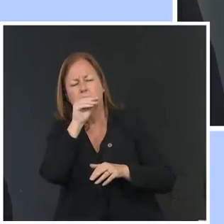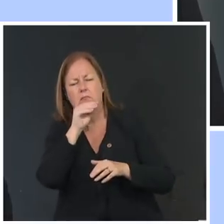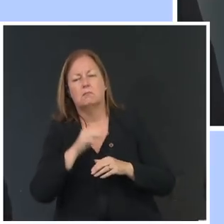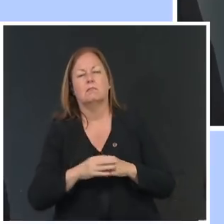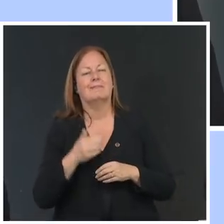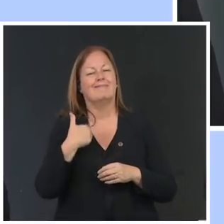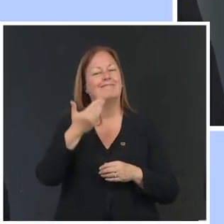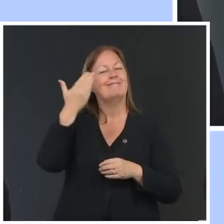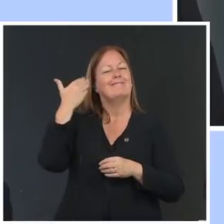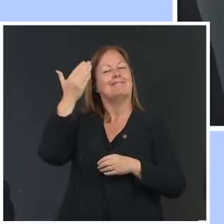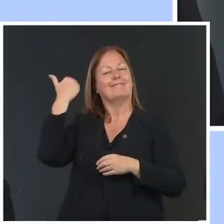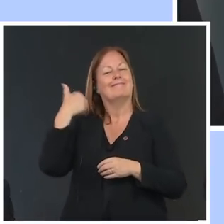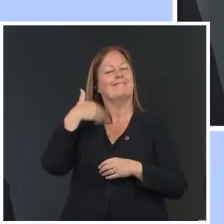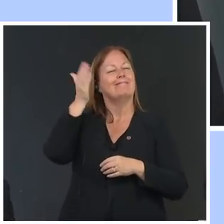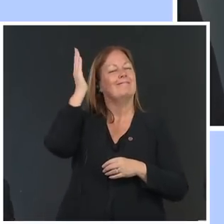right emphasis, there is a need and